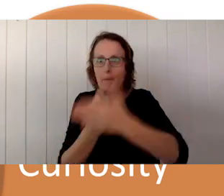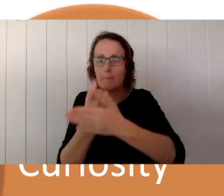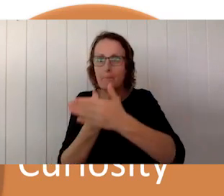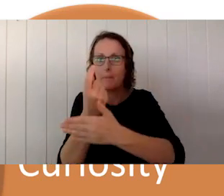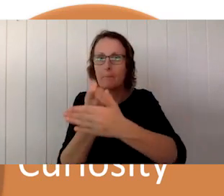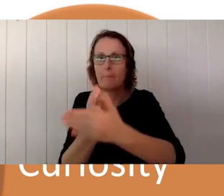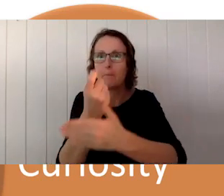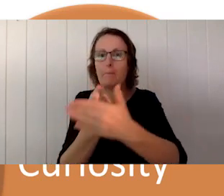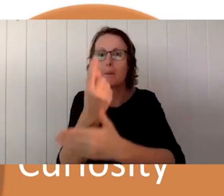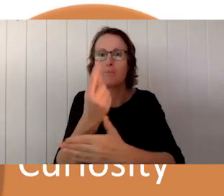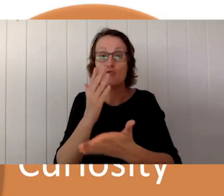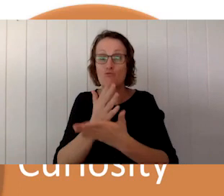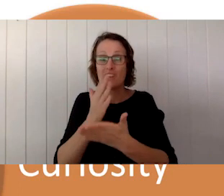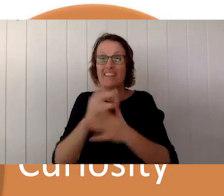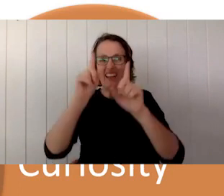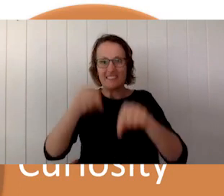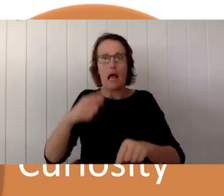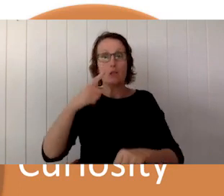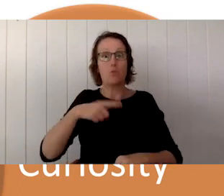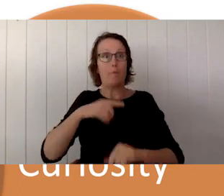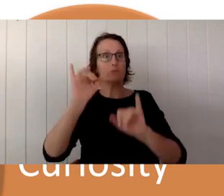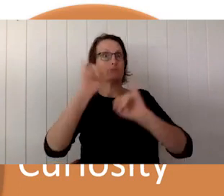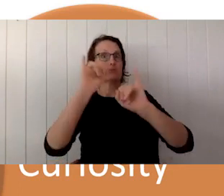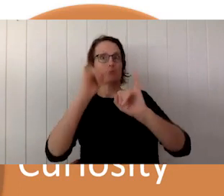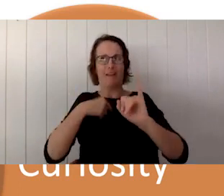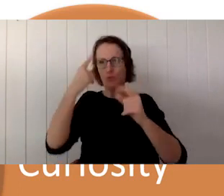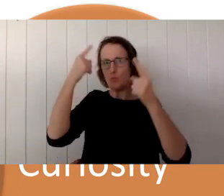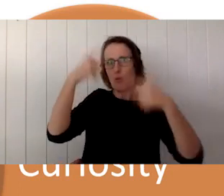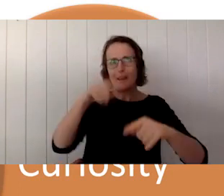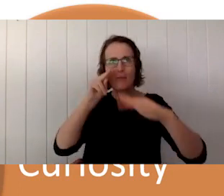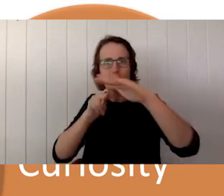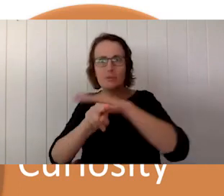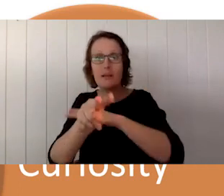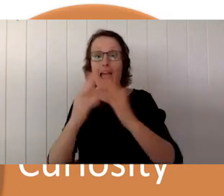room. It's fostered in the front line of all of our organisations.